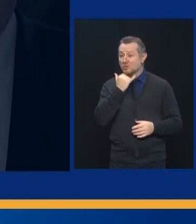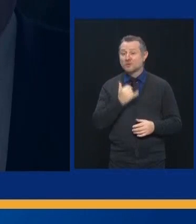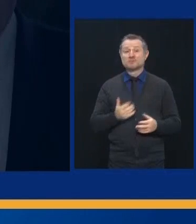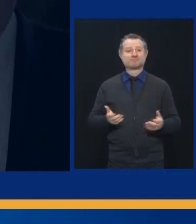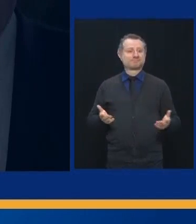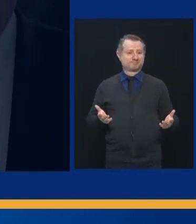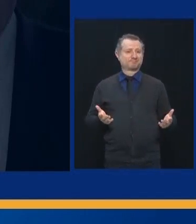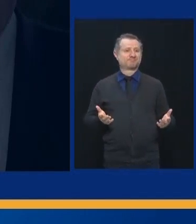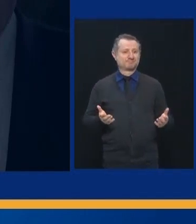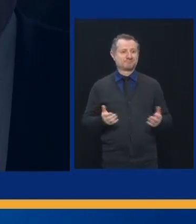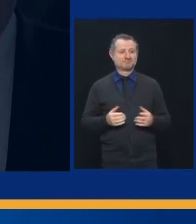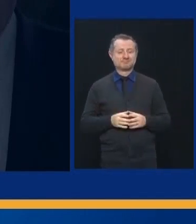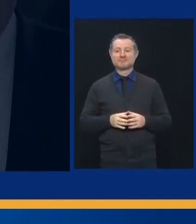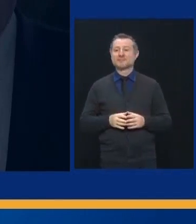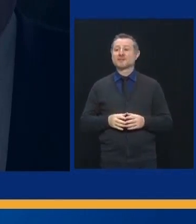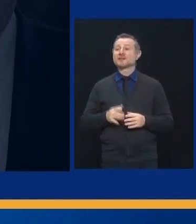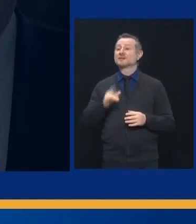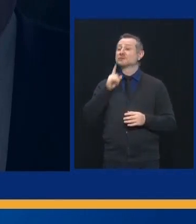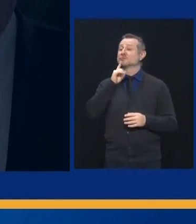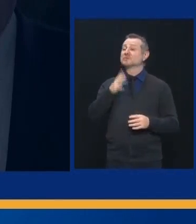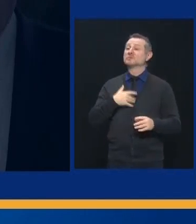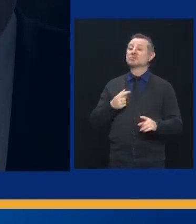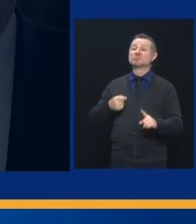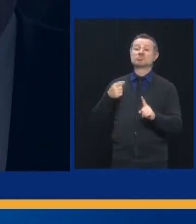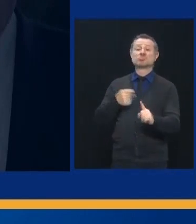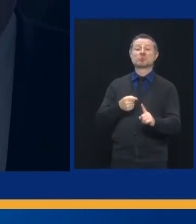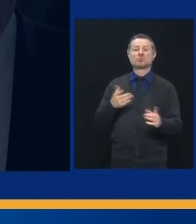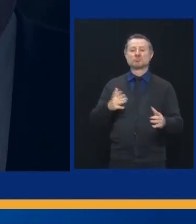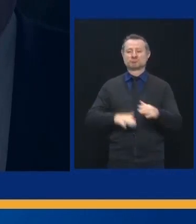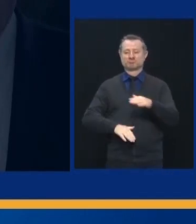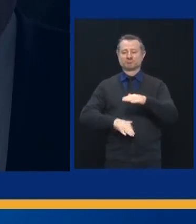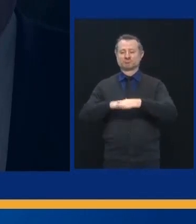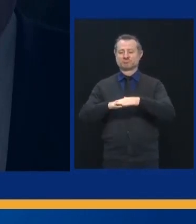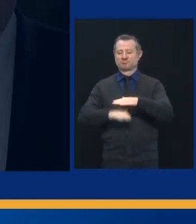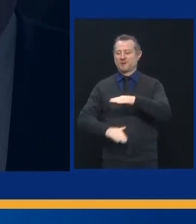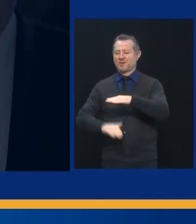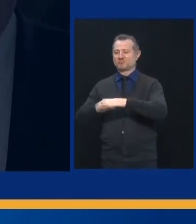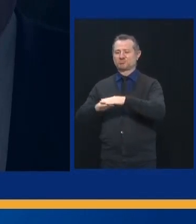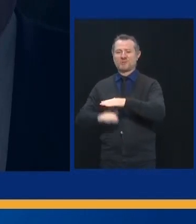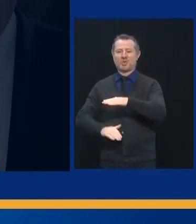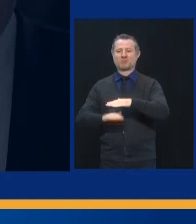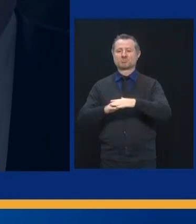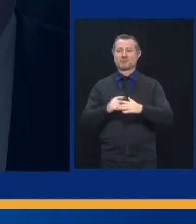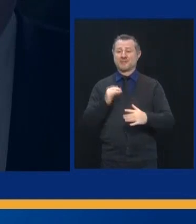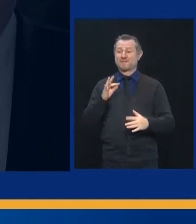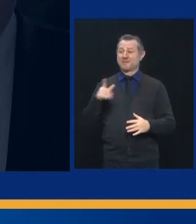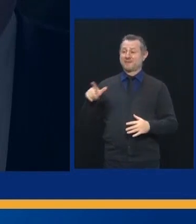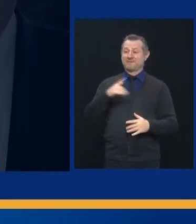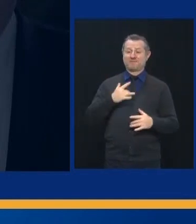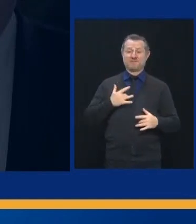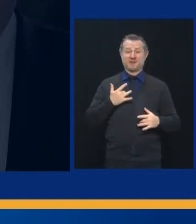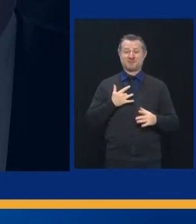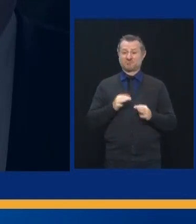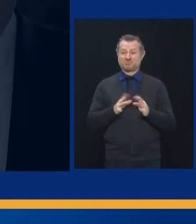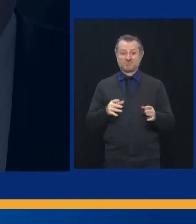FACTUALLY A WRONG PREMISE BACK IN JANUARY, AND IT WAS THE WRONG CONCLUSION.